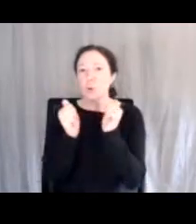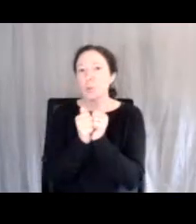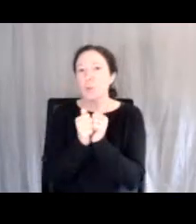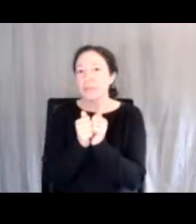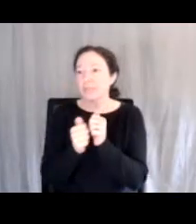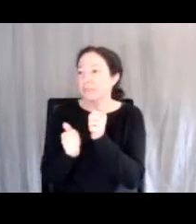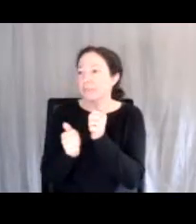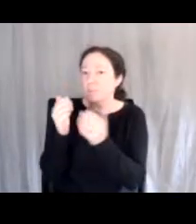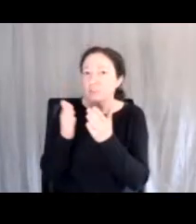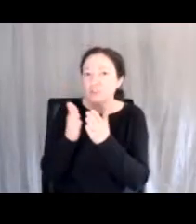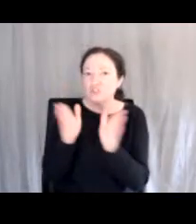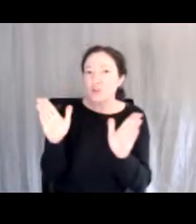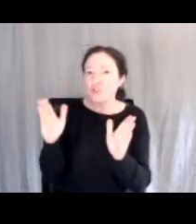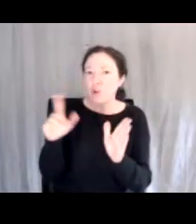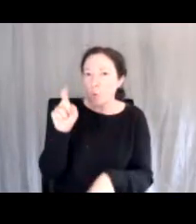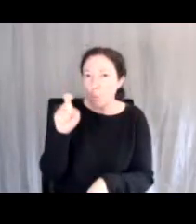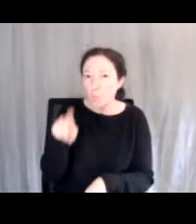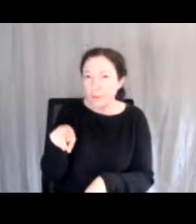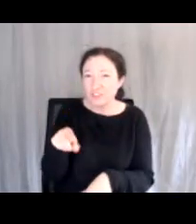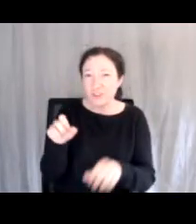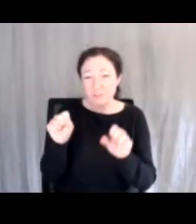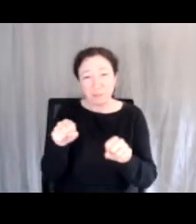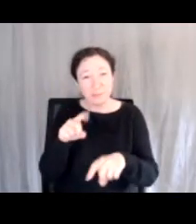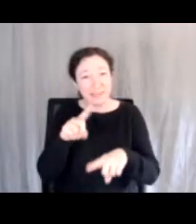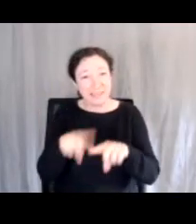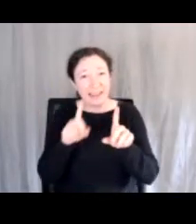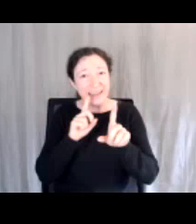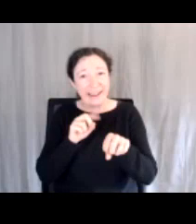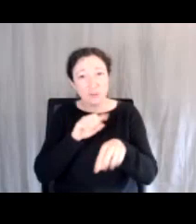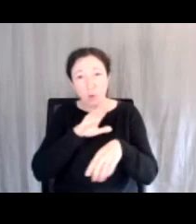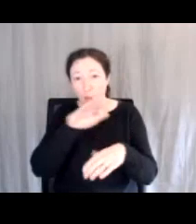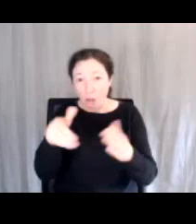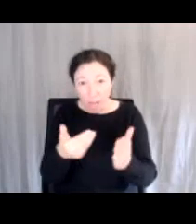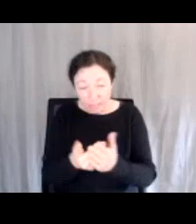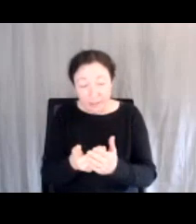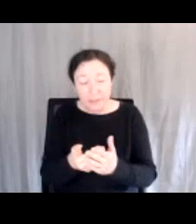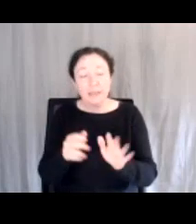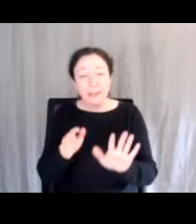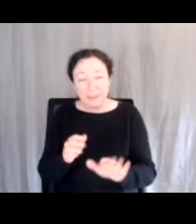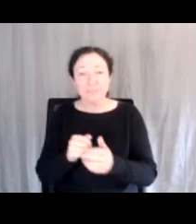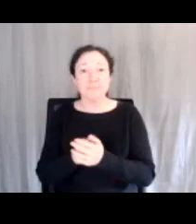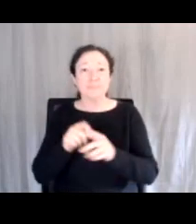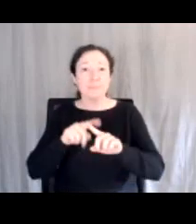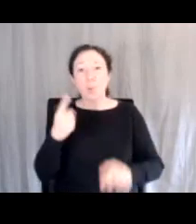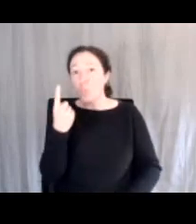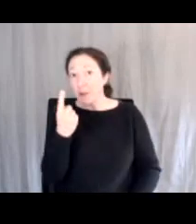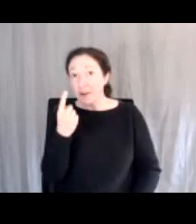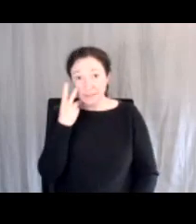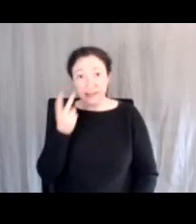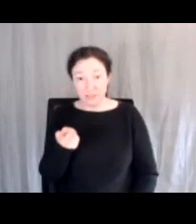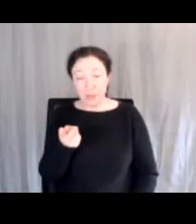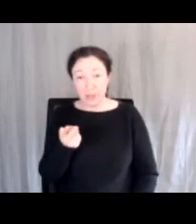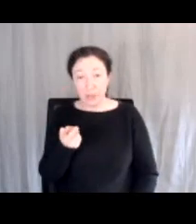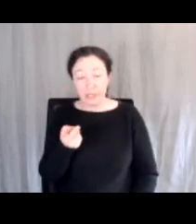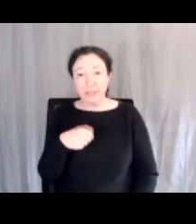and I probably won't get to everyone. So be with me. One of the questions is, is cooking the vegetables.